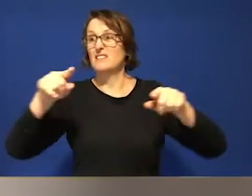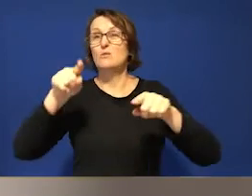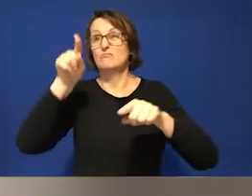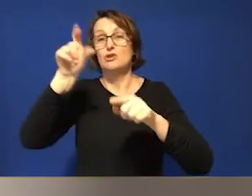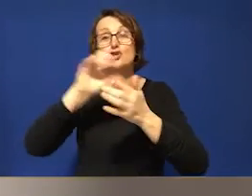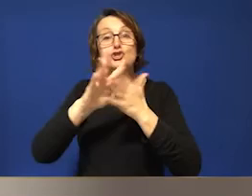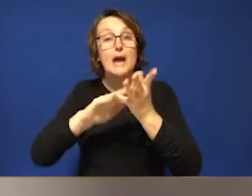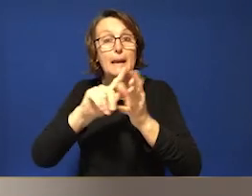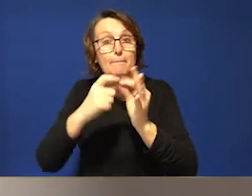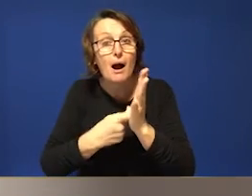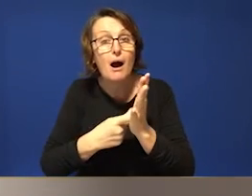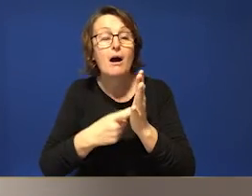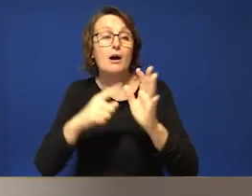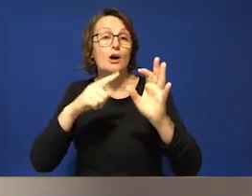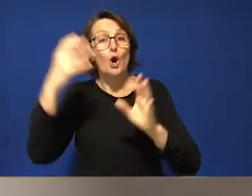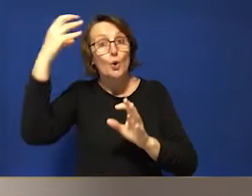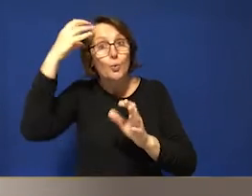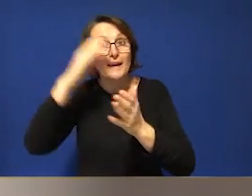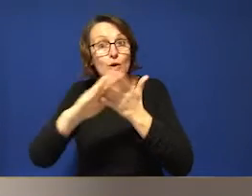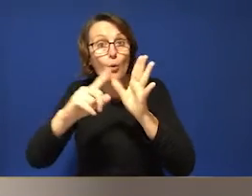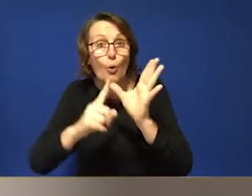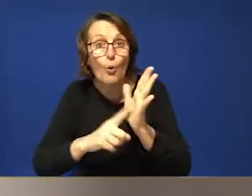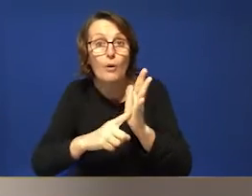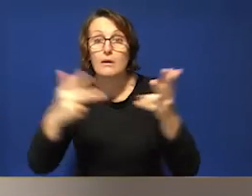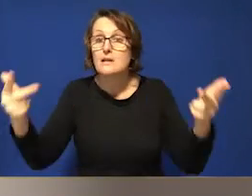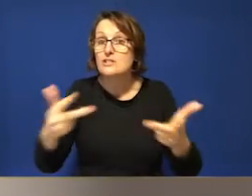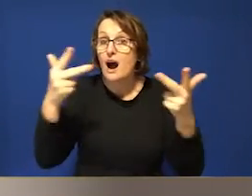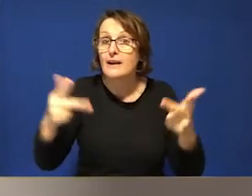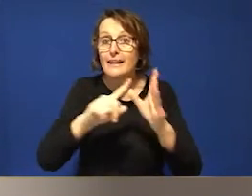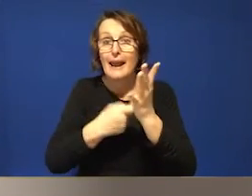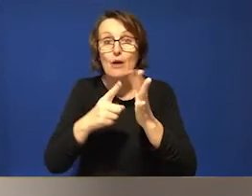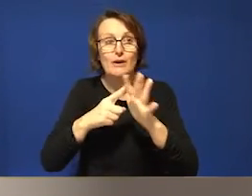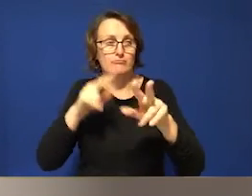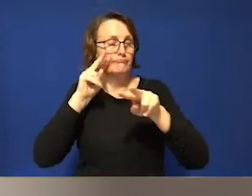which is the principle floor. That's where the chambers are, that's where Queens hall and the vestibule is and the dining areas.